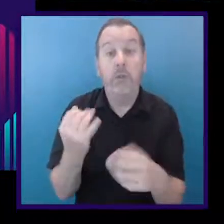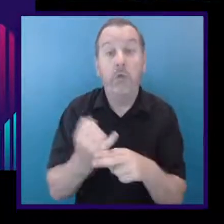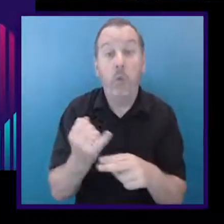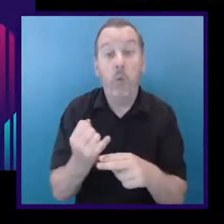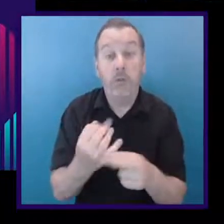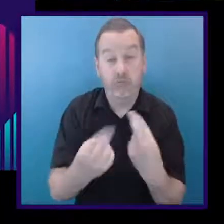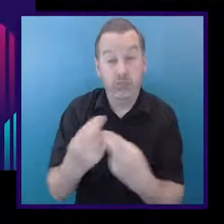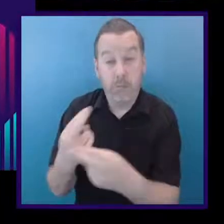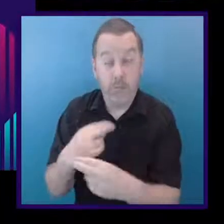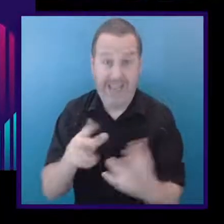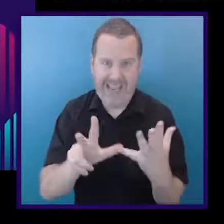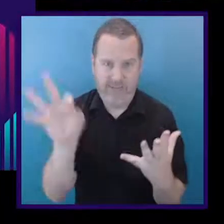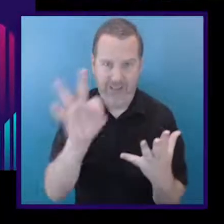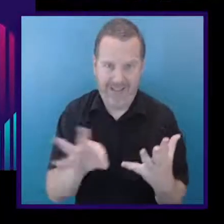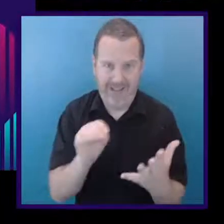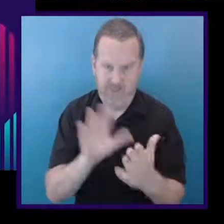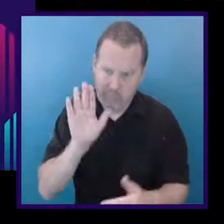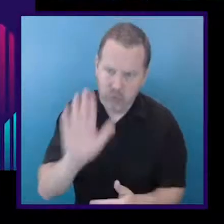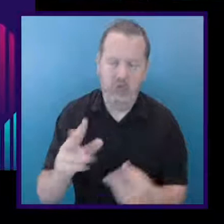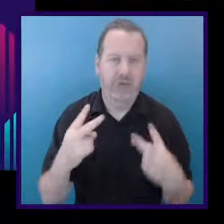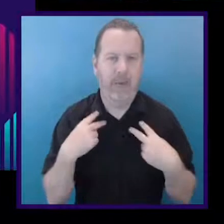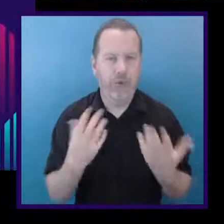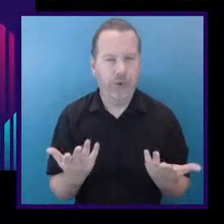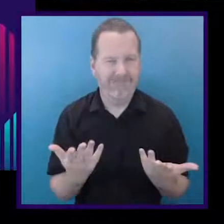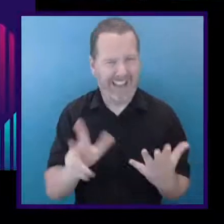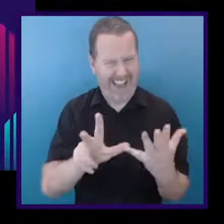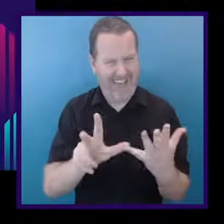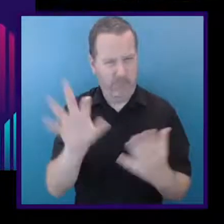provision, and that is in the spirit of the current Northern Ireland curriculum where